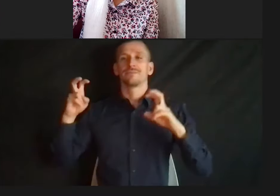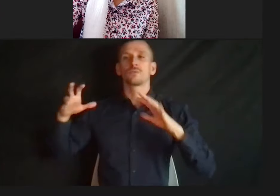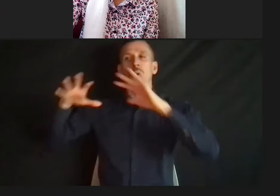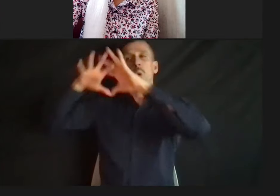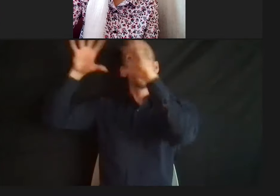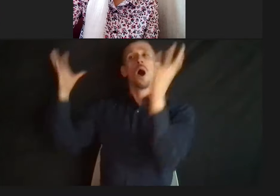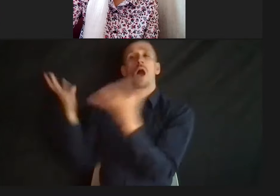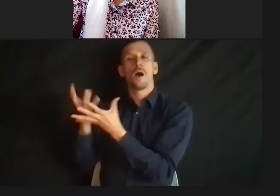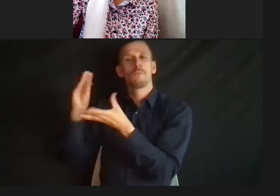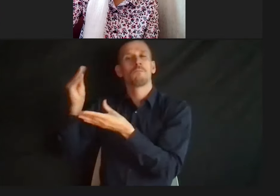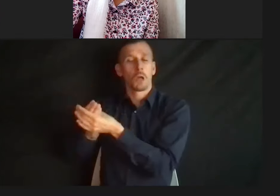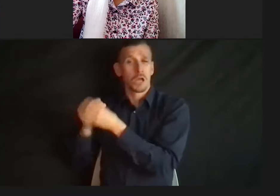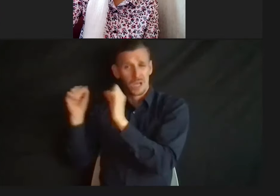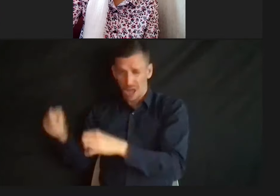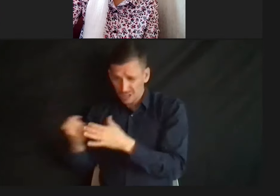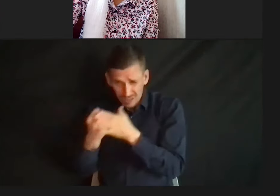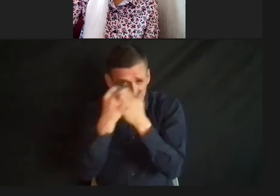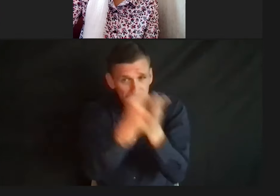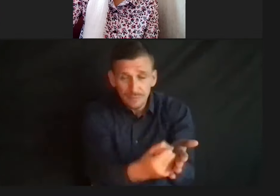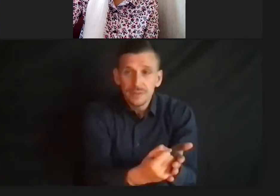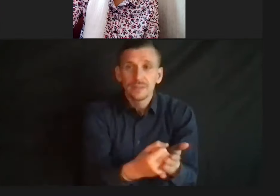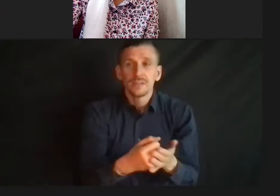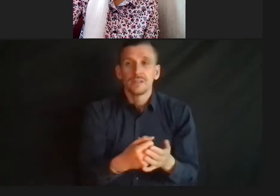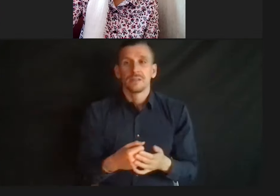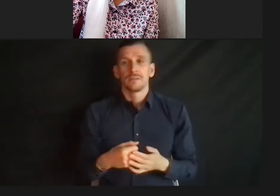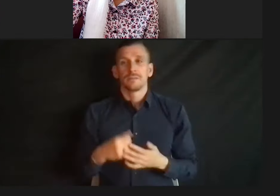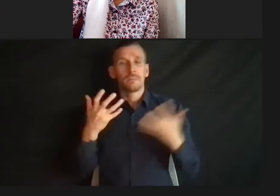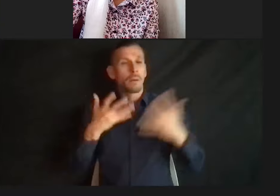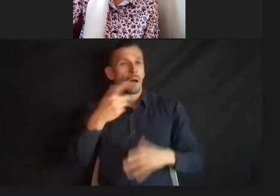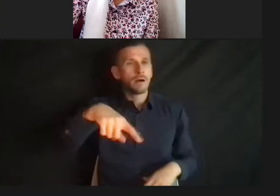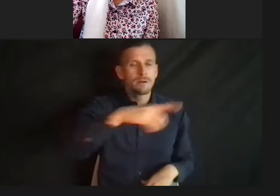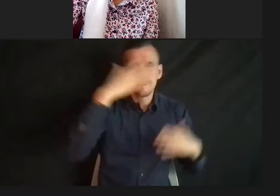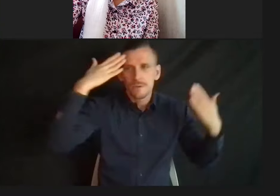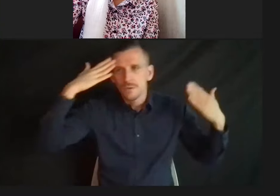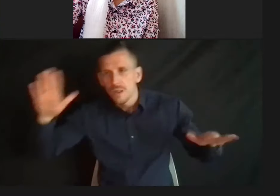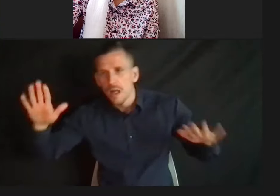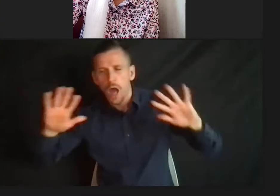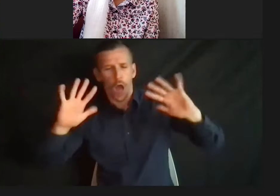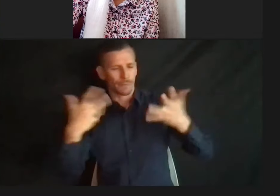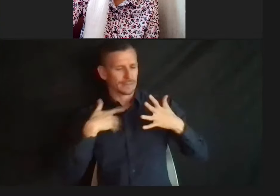so I don't know whether I should talk about it now or not. But anyway, what we aim to do is